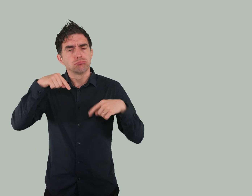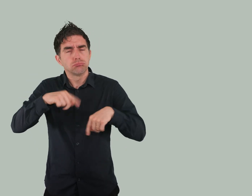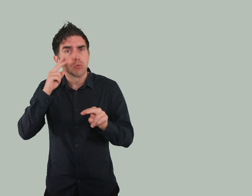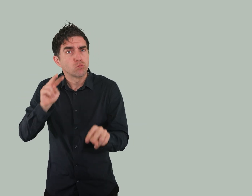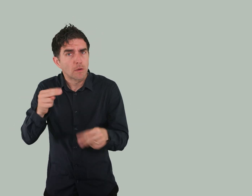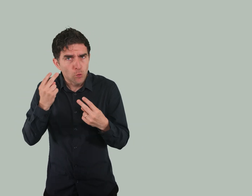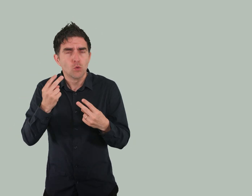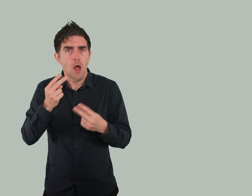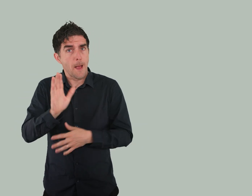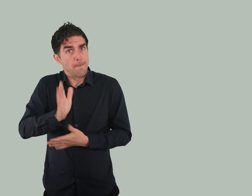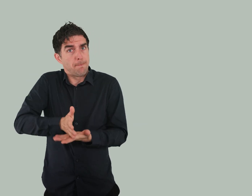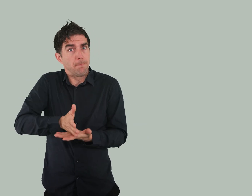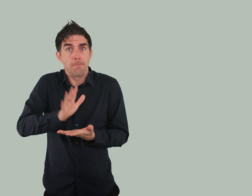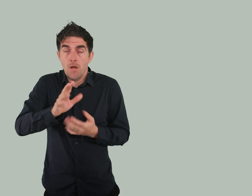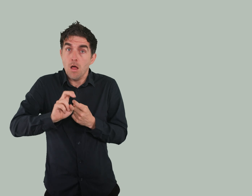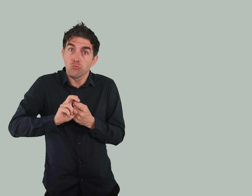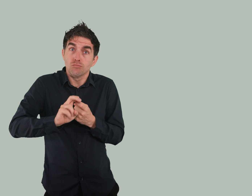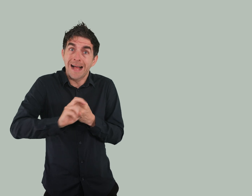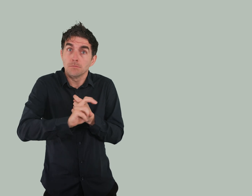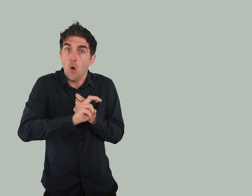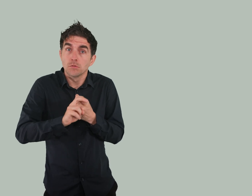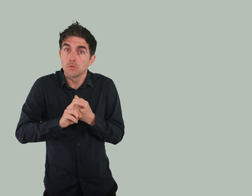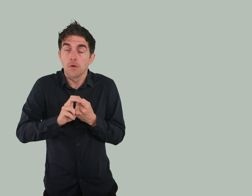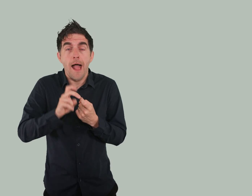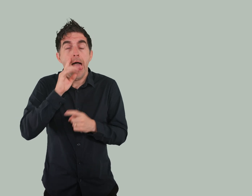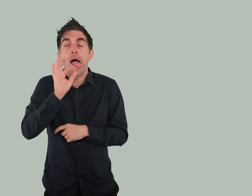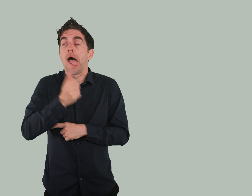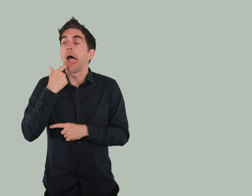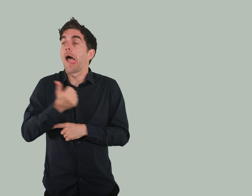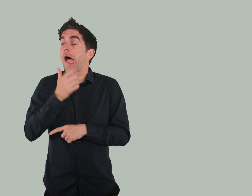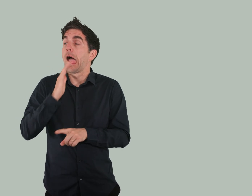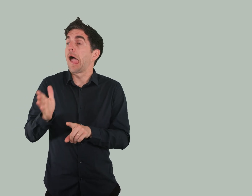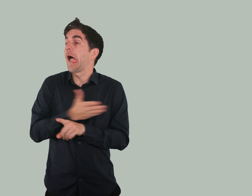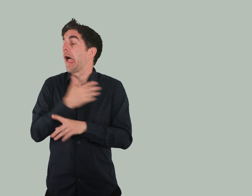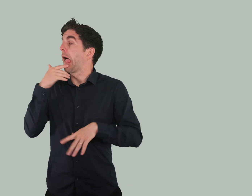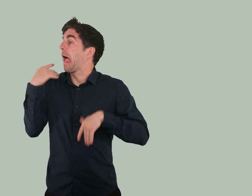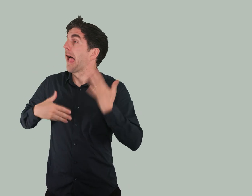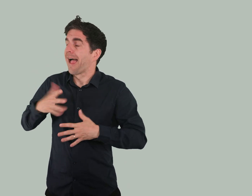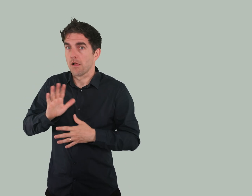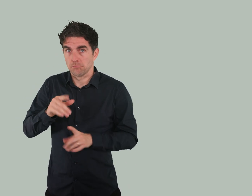In this review, transport recurred repeatedly as a hidden driver